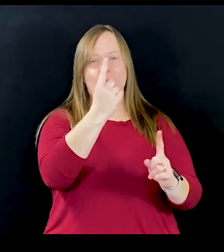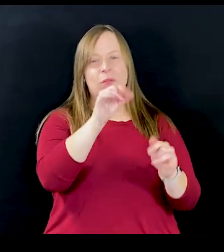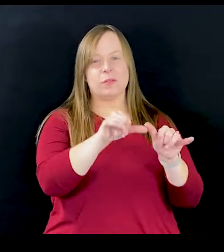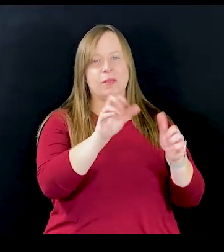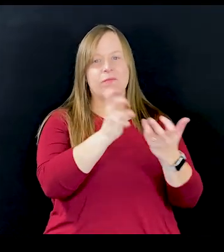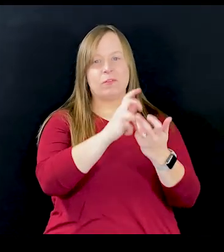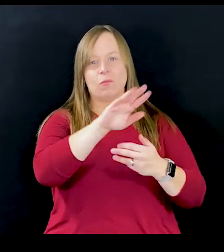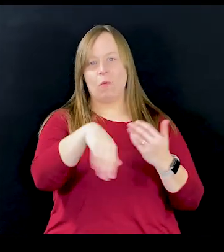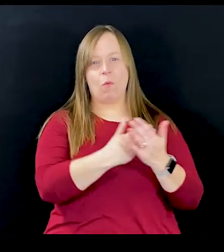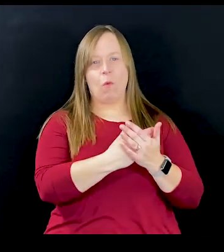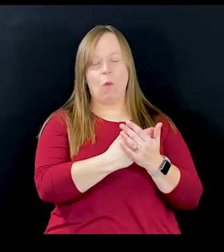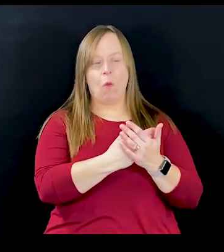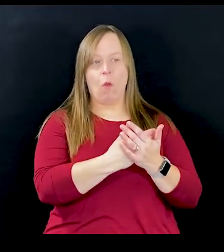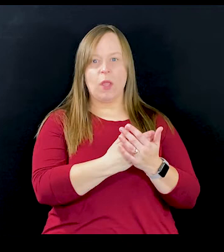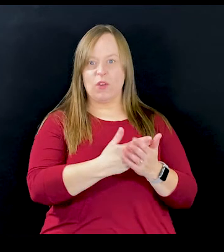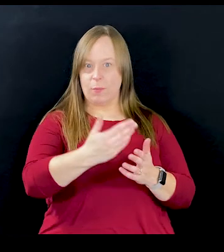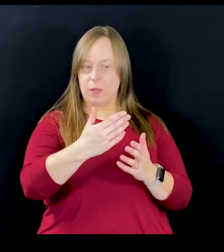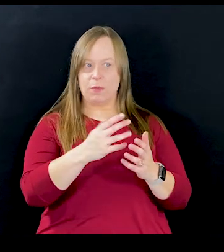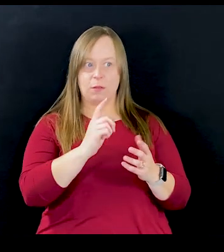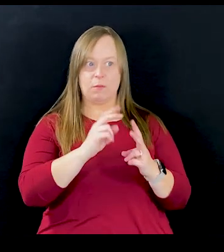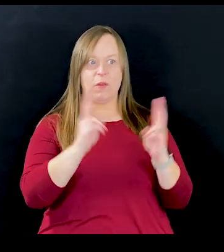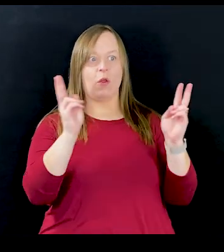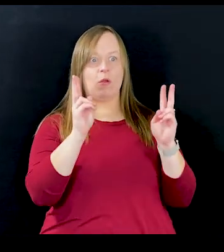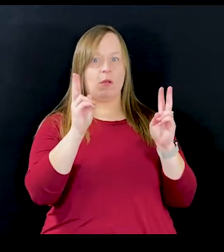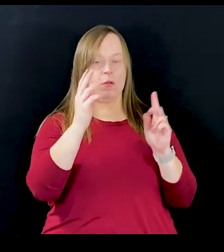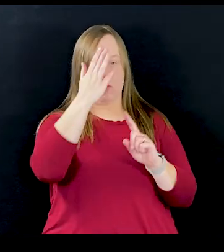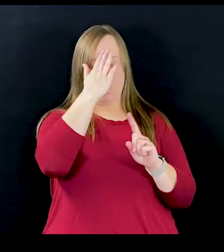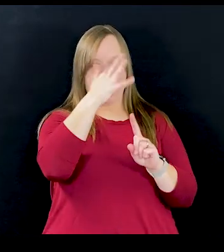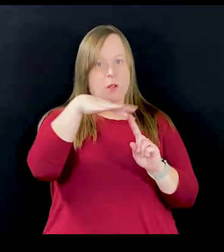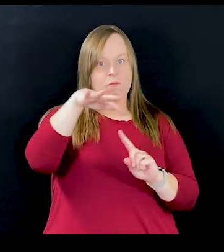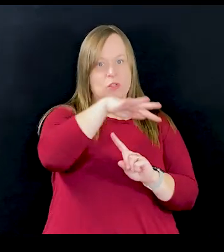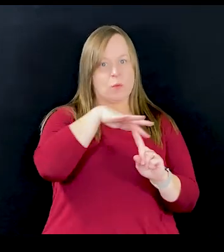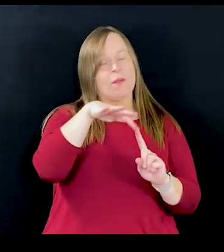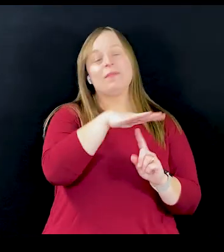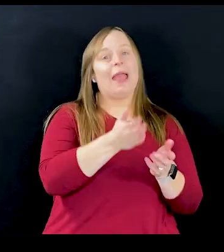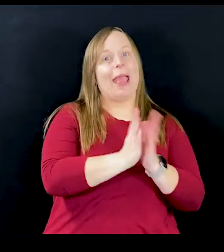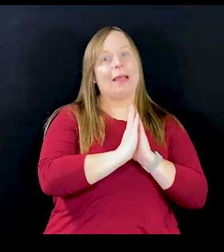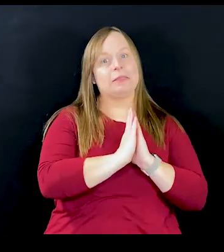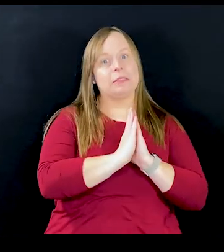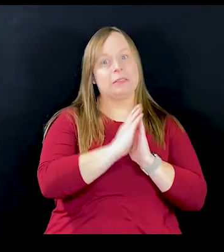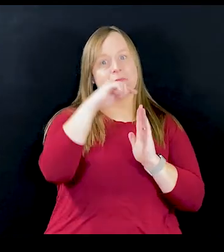that we have to be sort of hyper aware of our surroundings. It's asking a lot of us.